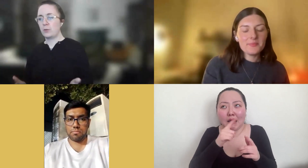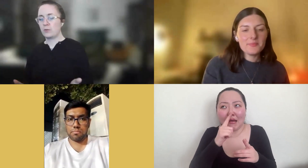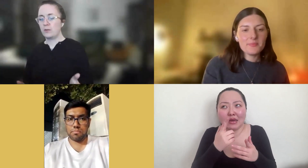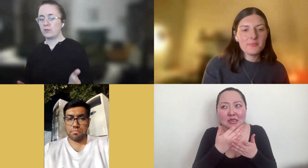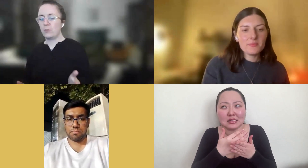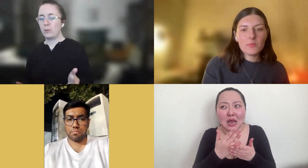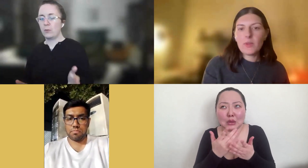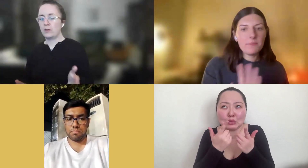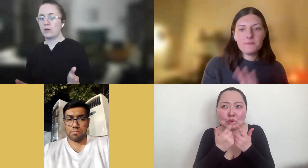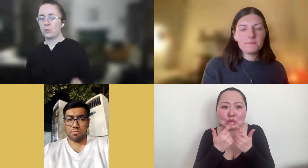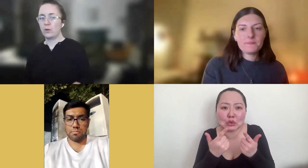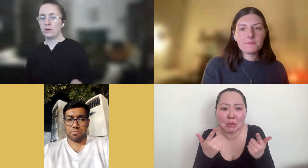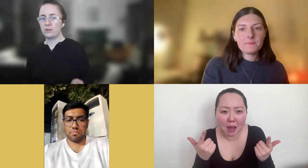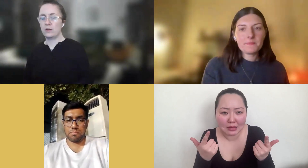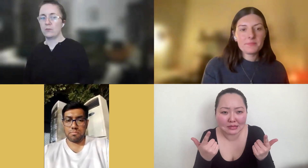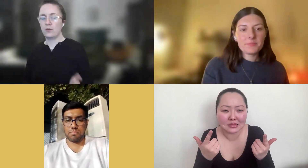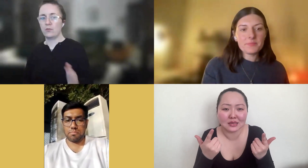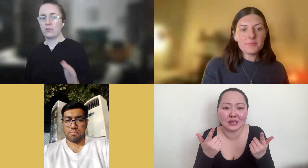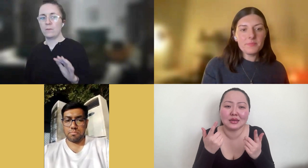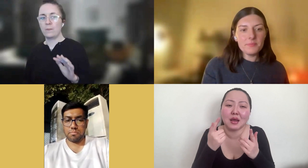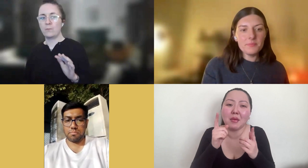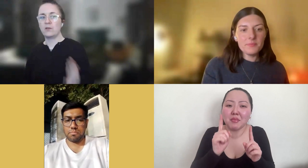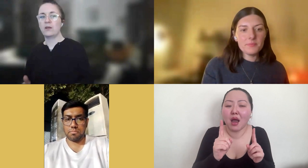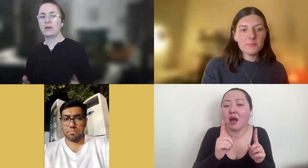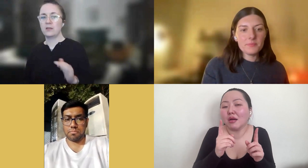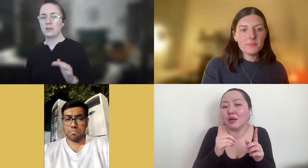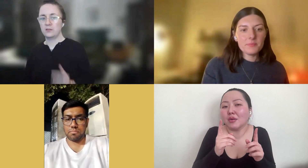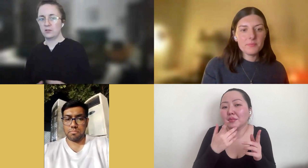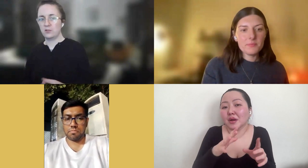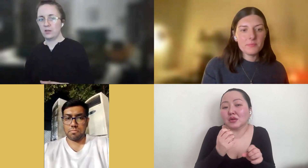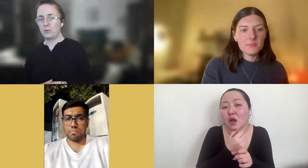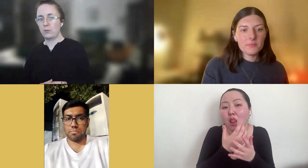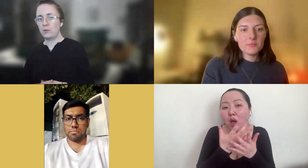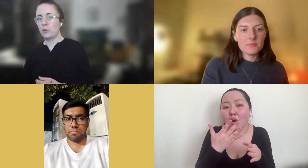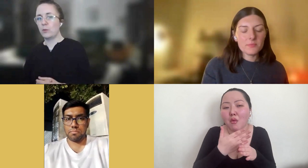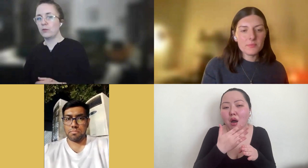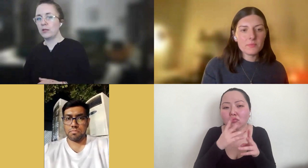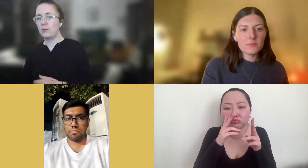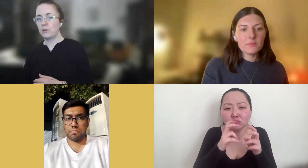about the show but we did a lot of work about materiality and touch and we were